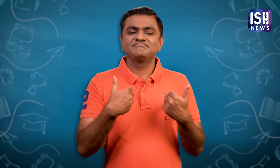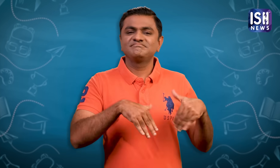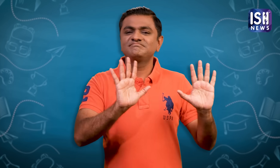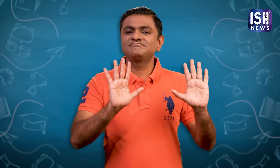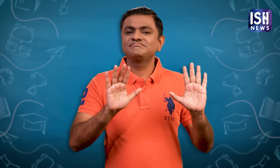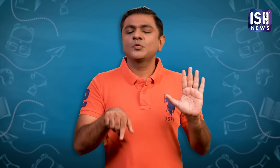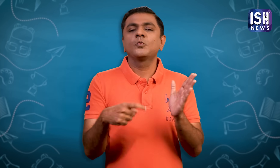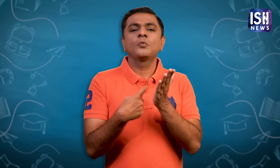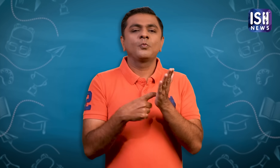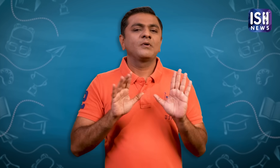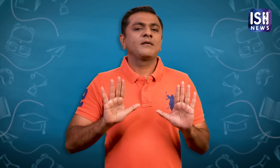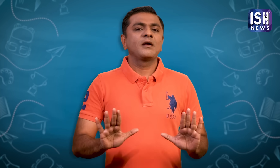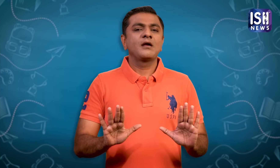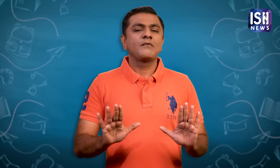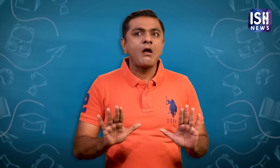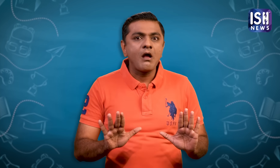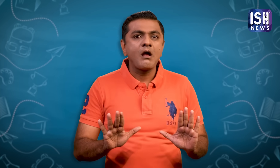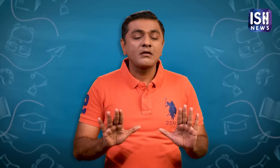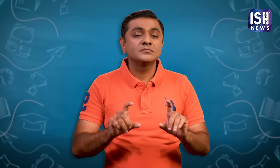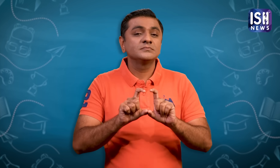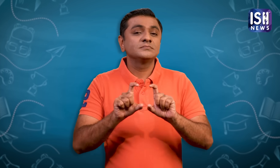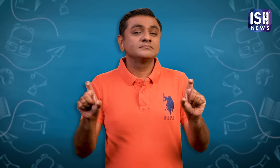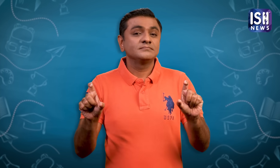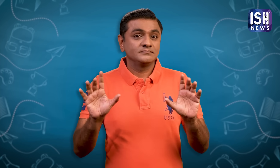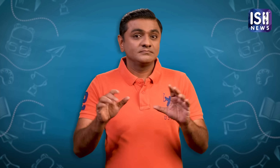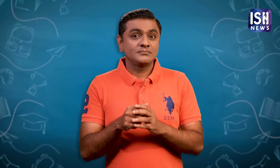You will forfeit the refund. This is the rule. I hope it is clear.